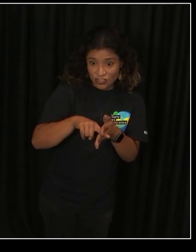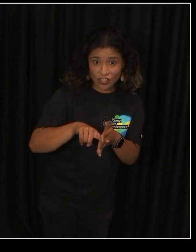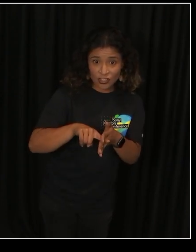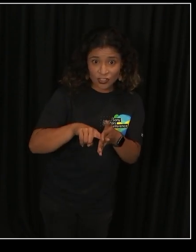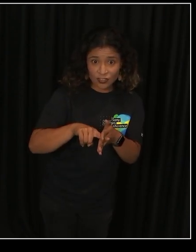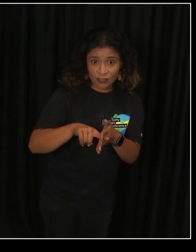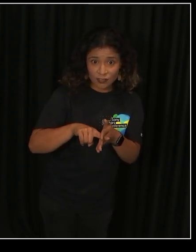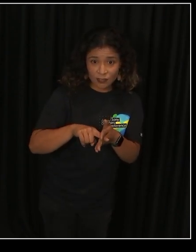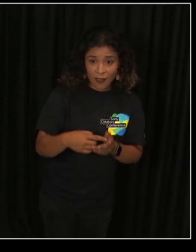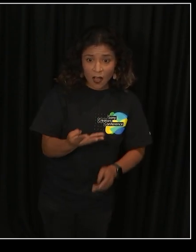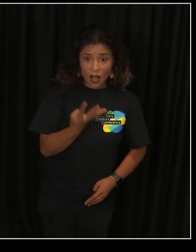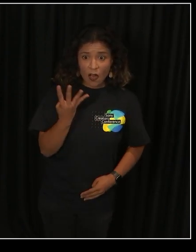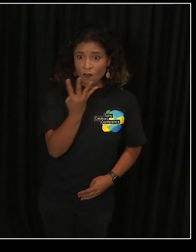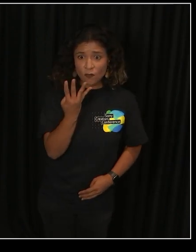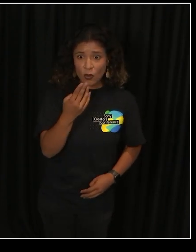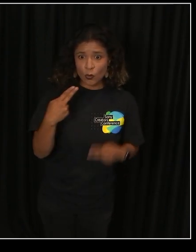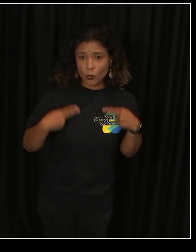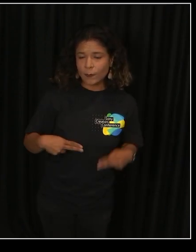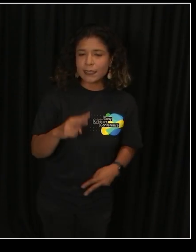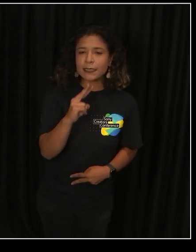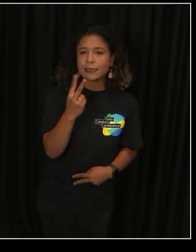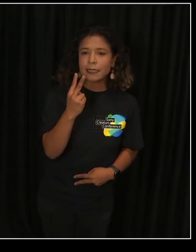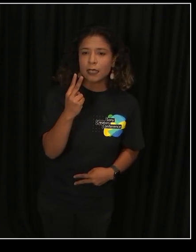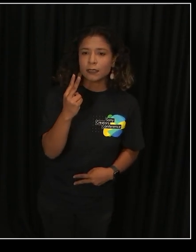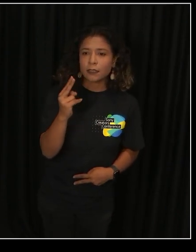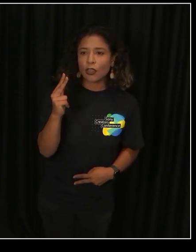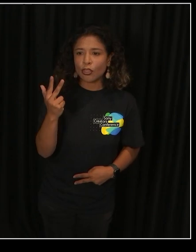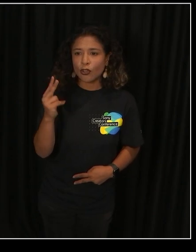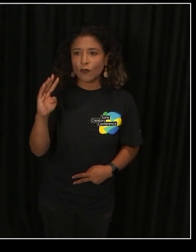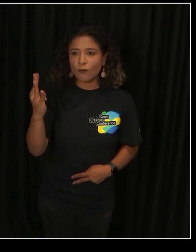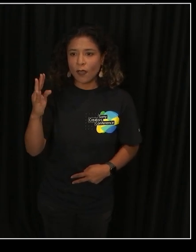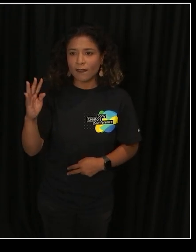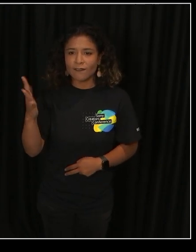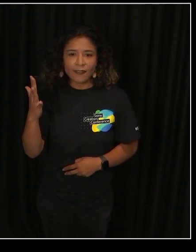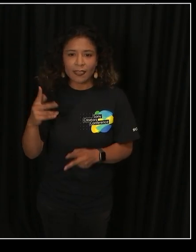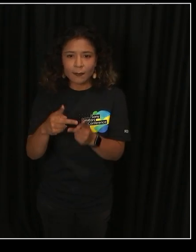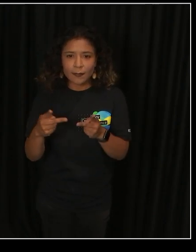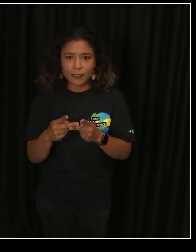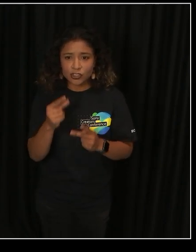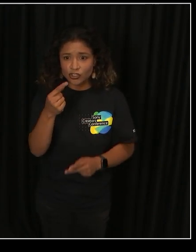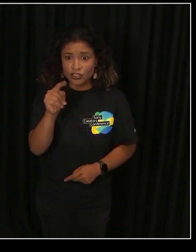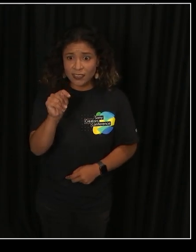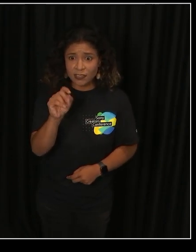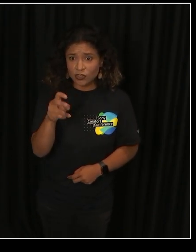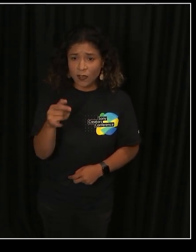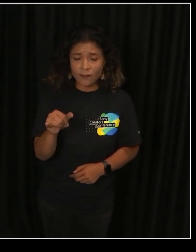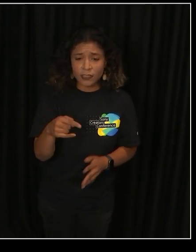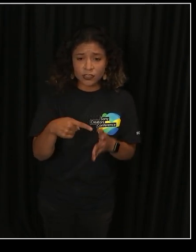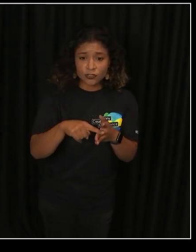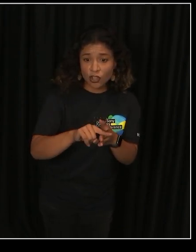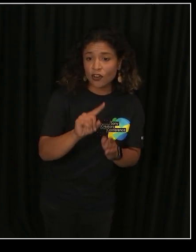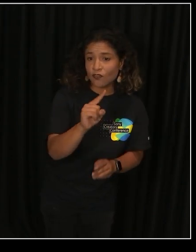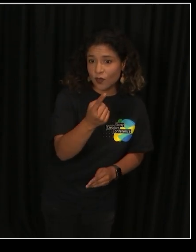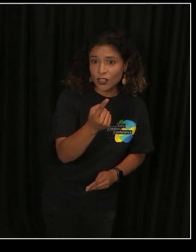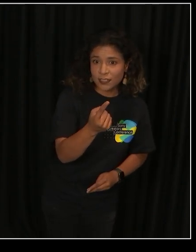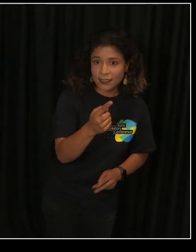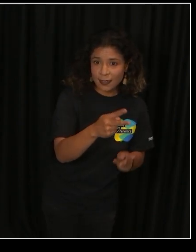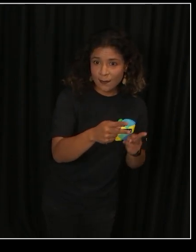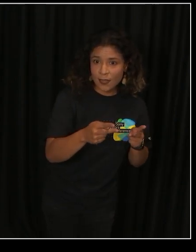all four humans are in second to fifth place now. GT Sophy got to start in first because like as typical,